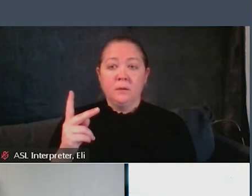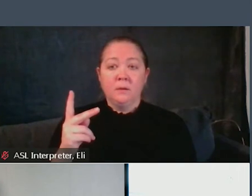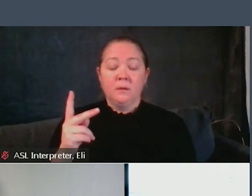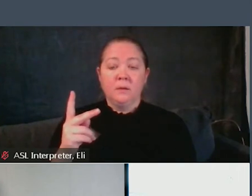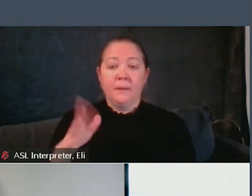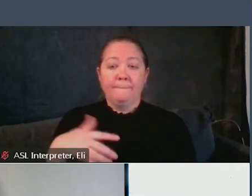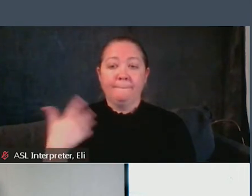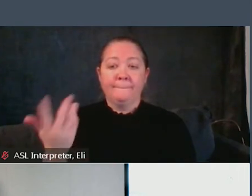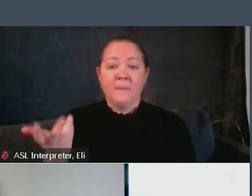Michael Springer,